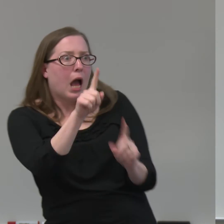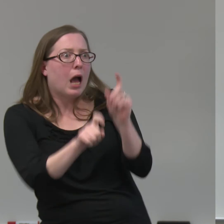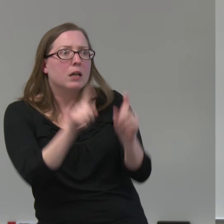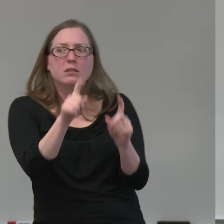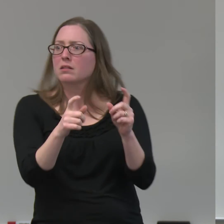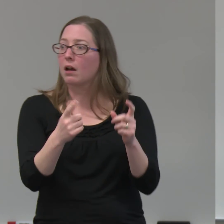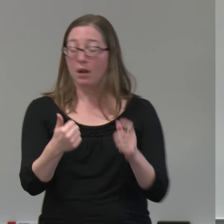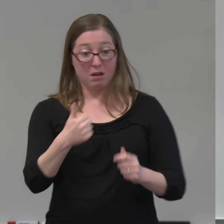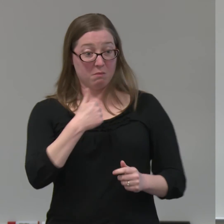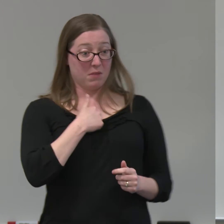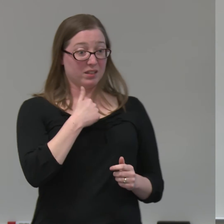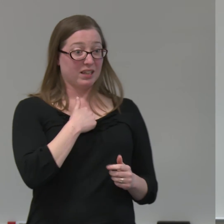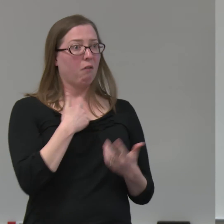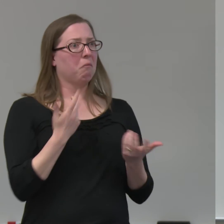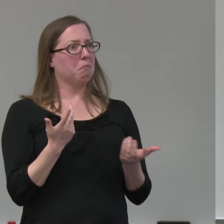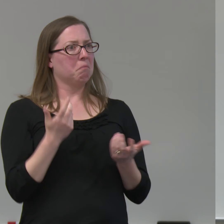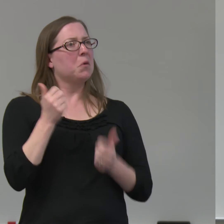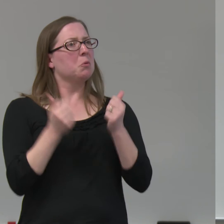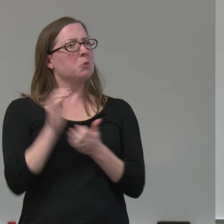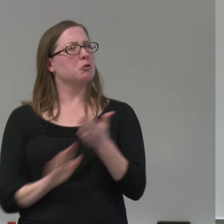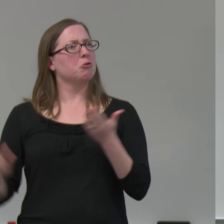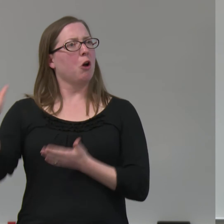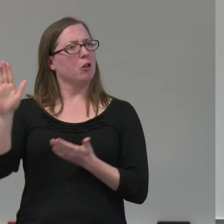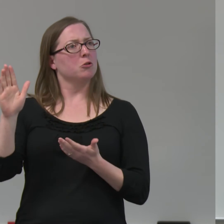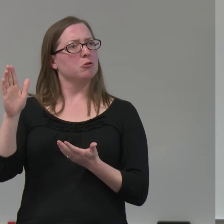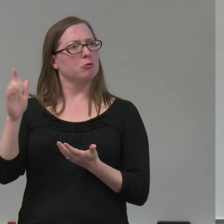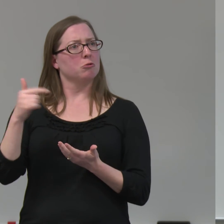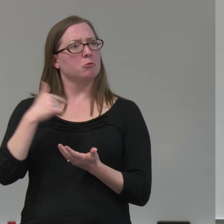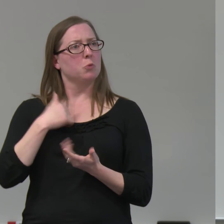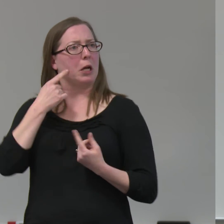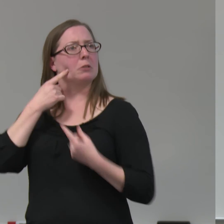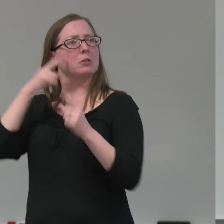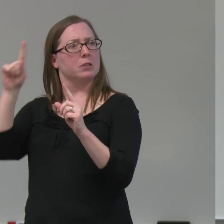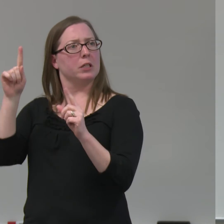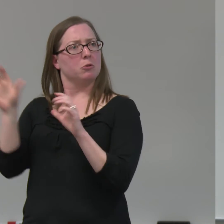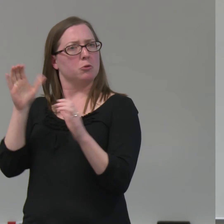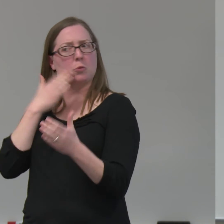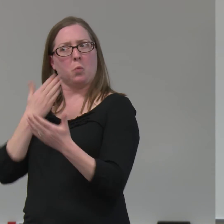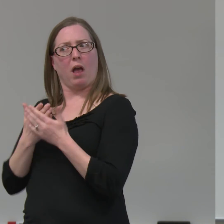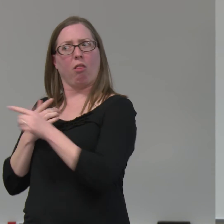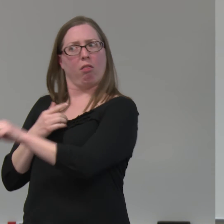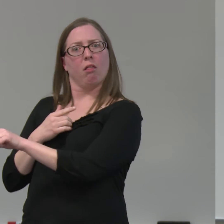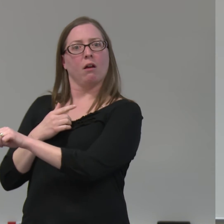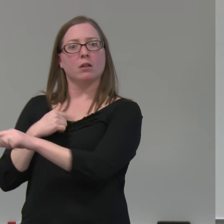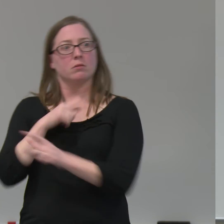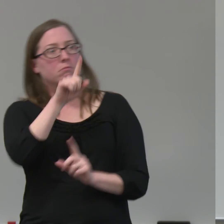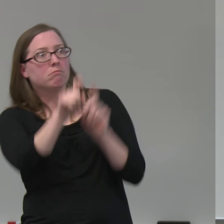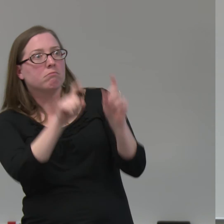would be good for you, particularly if they know you well, right, because that gives them a better idea.